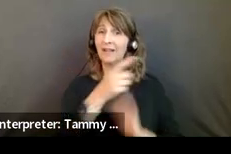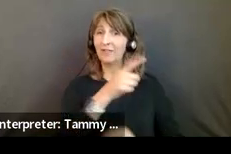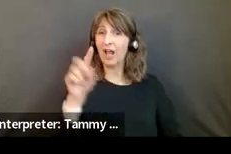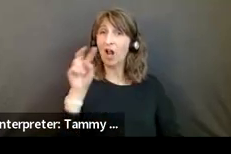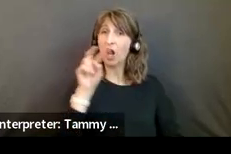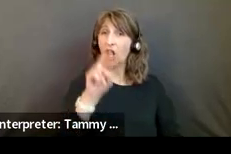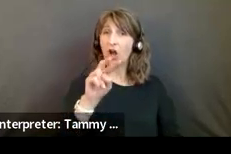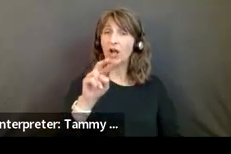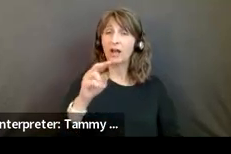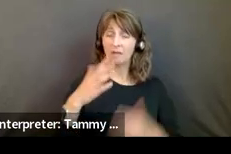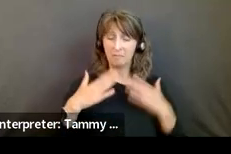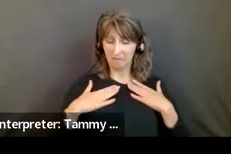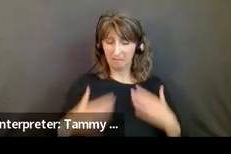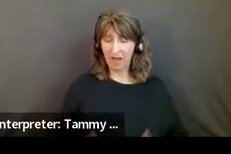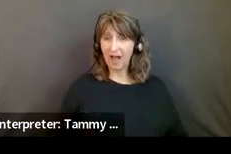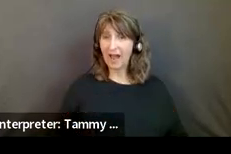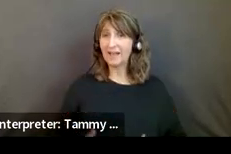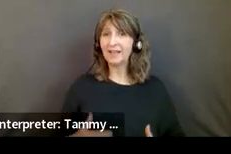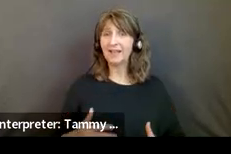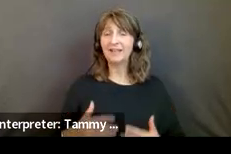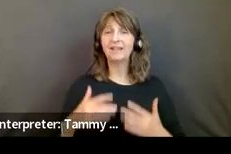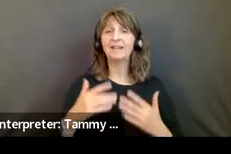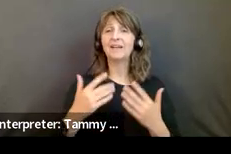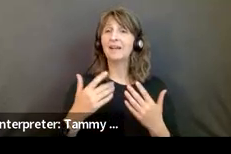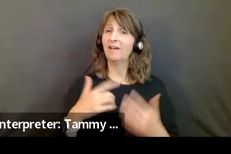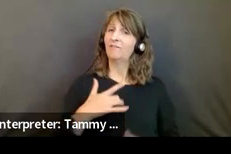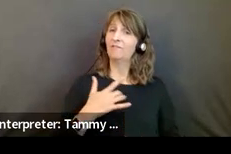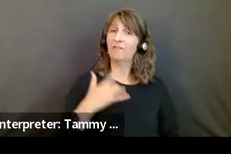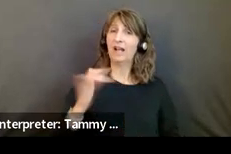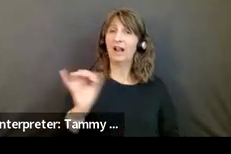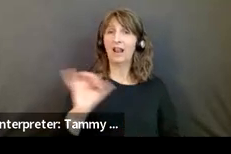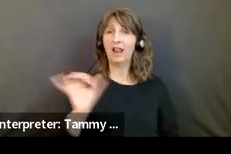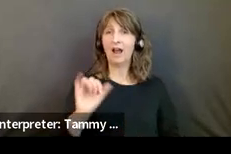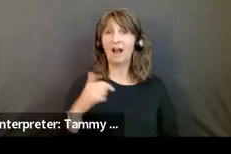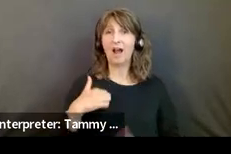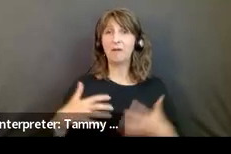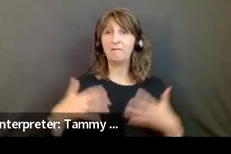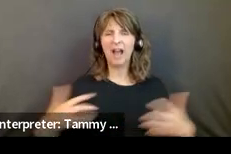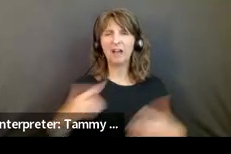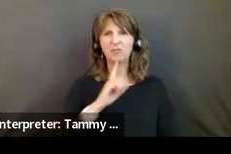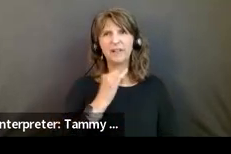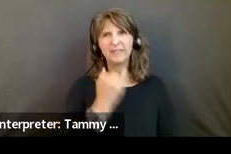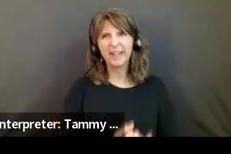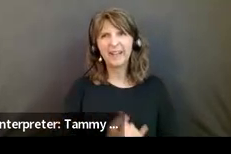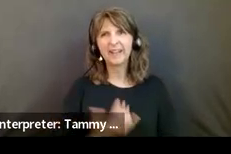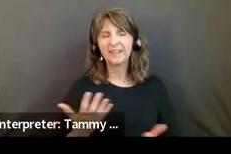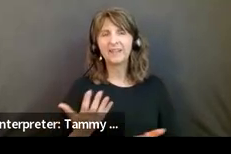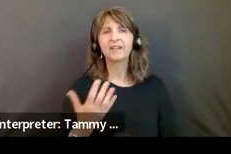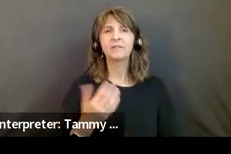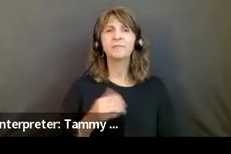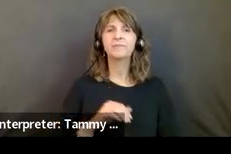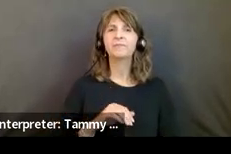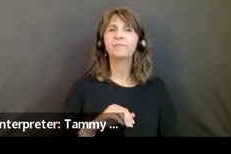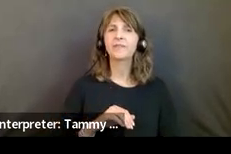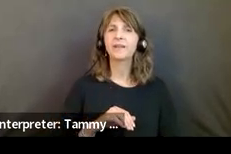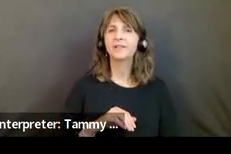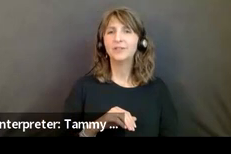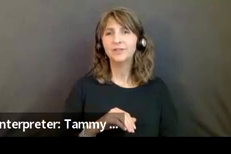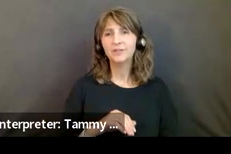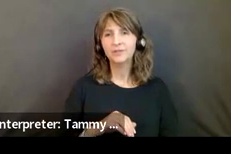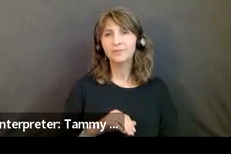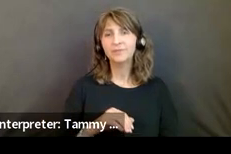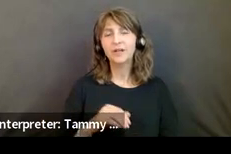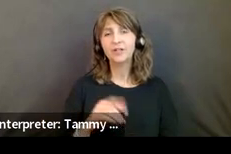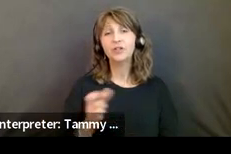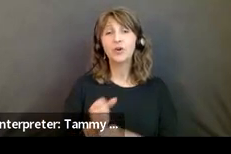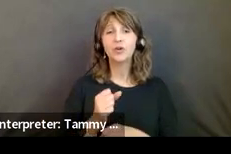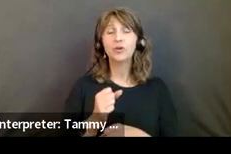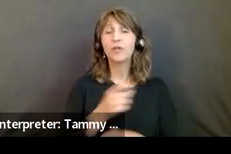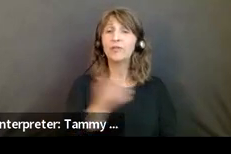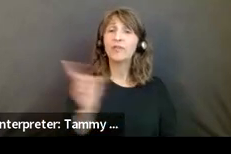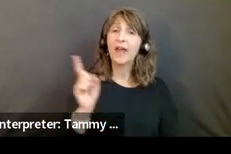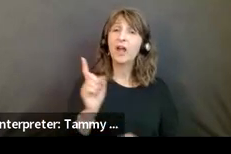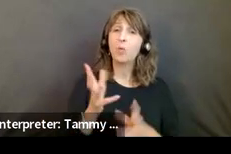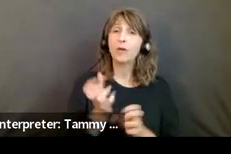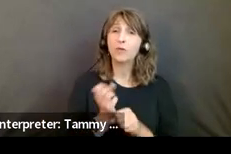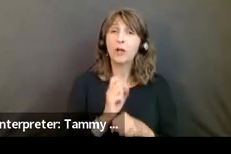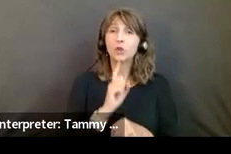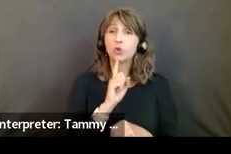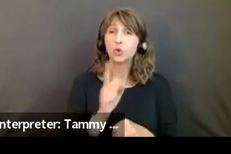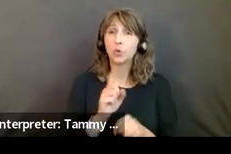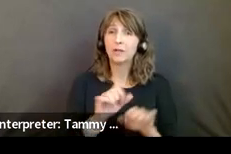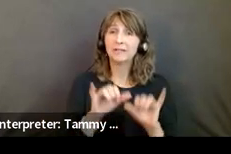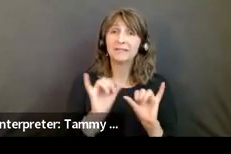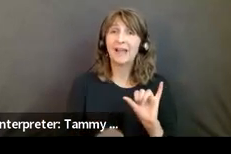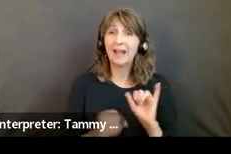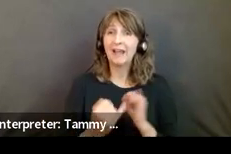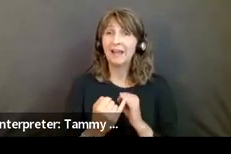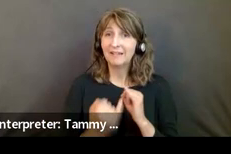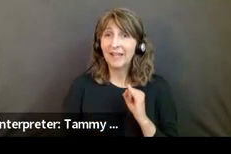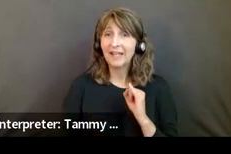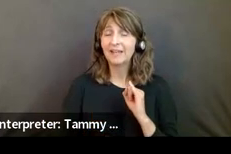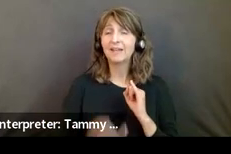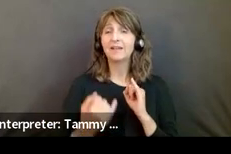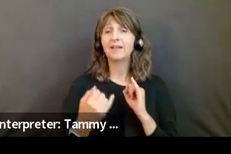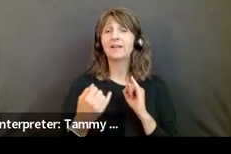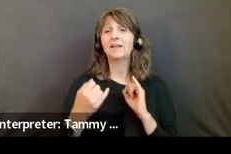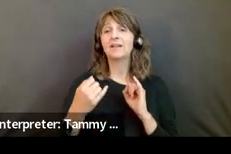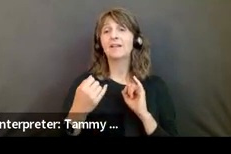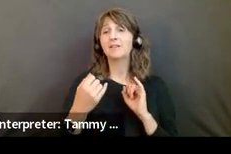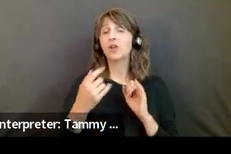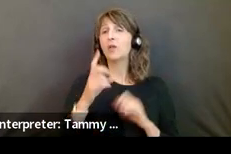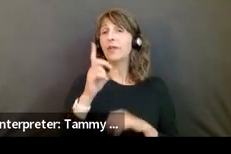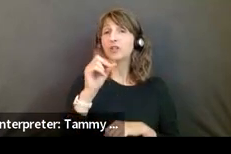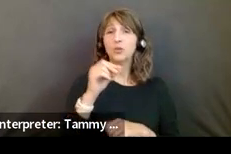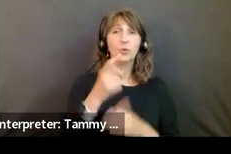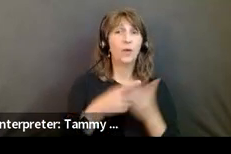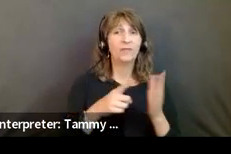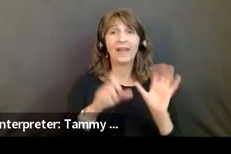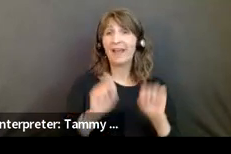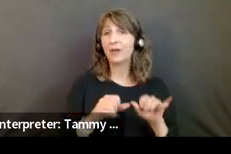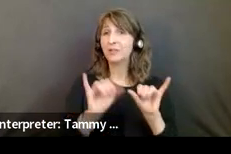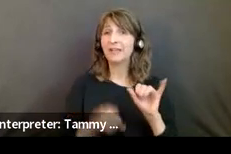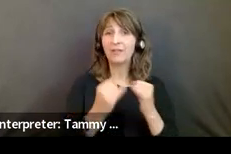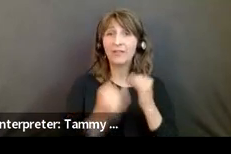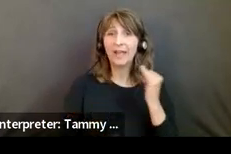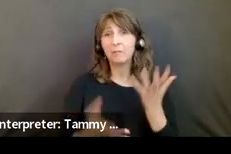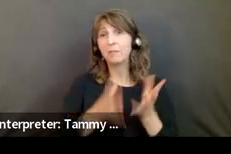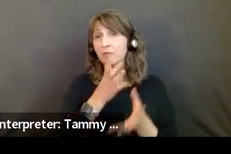Identifying as being much bigger than what they are. And so, you know. Doing things to make sure that they stay a certain weight or falling under a weight that is acceptable for let's say their developmental growth and things like that.